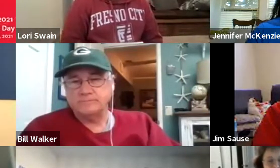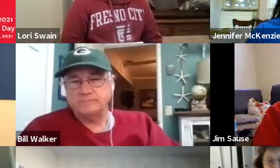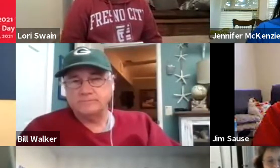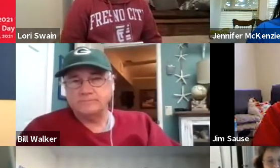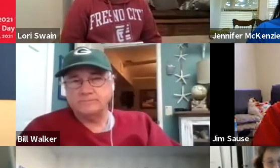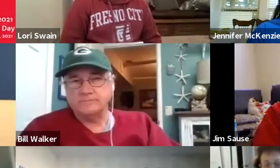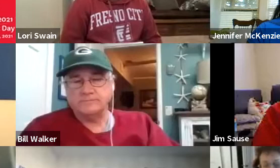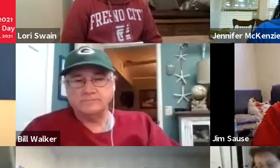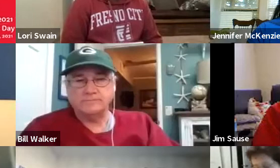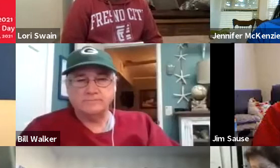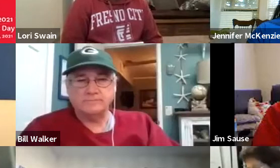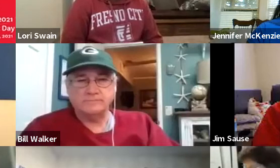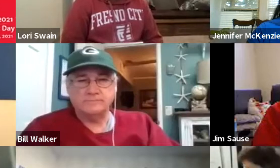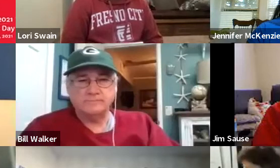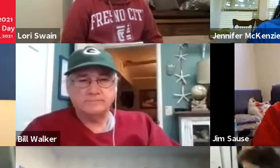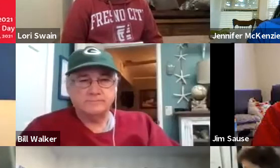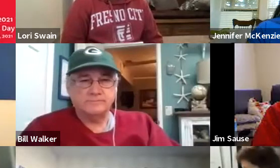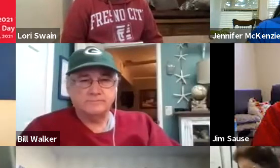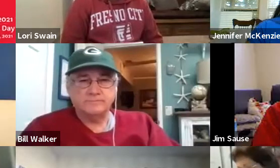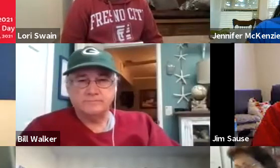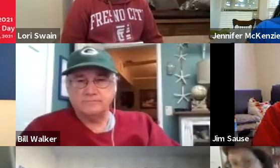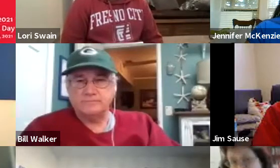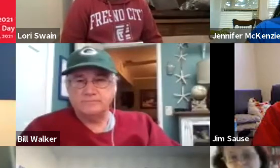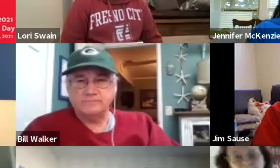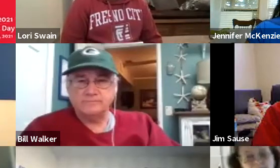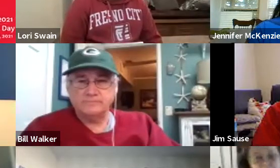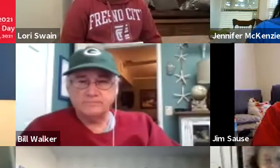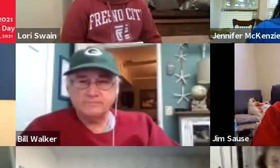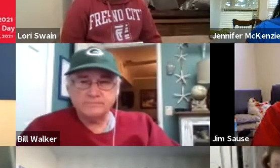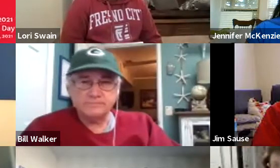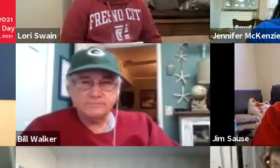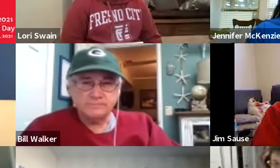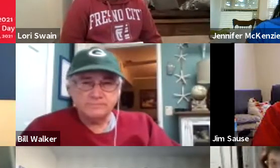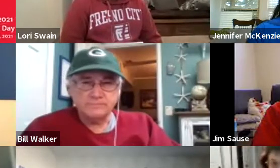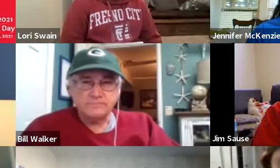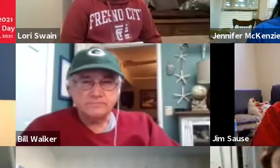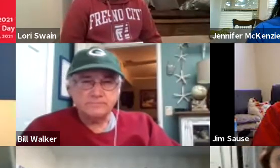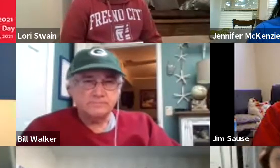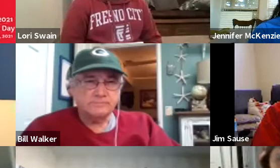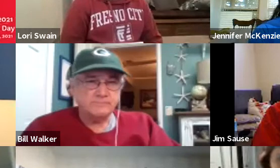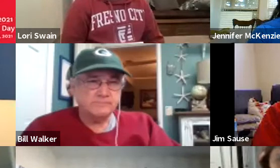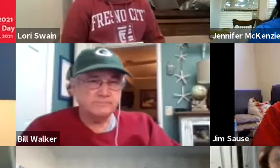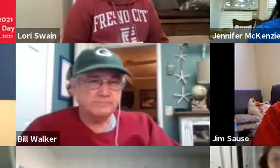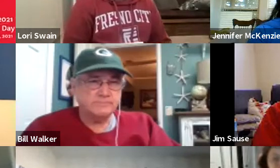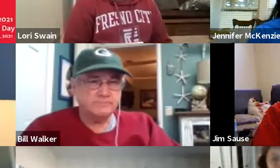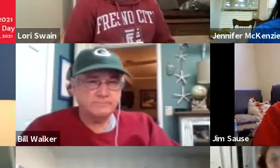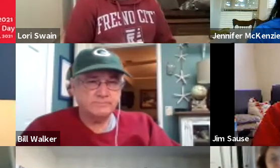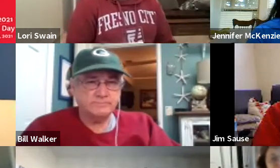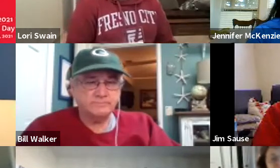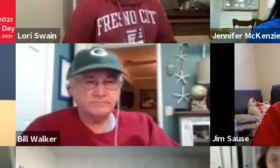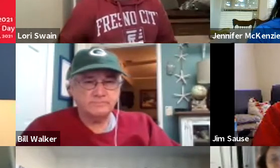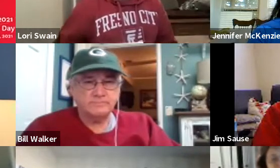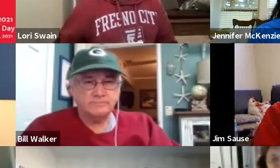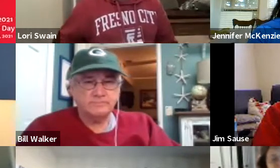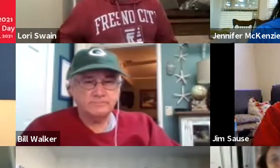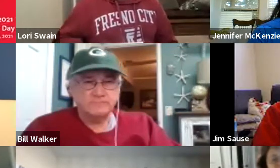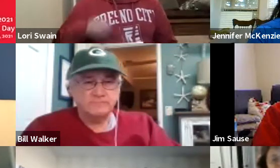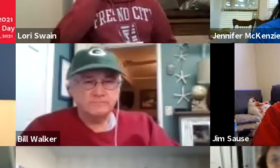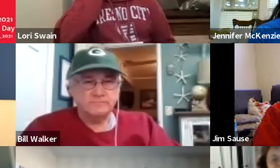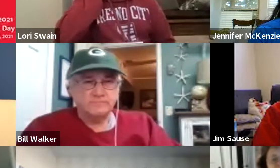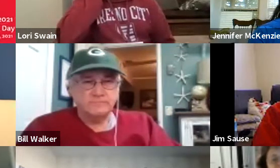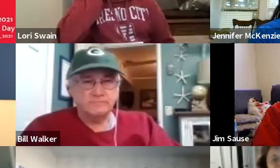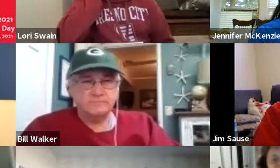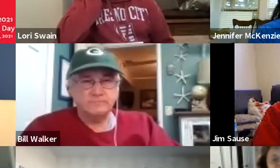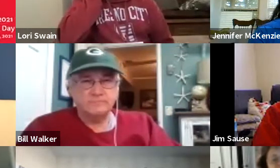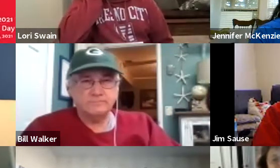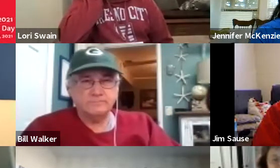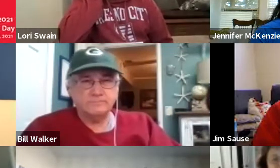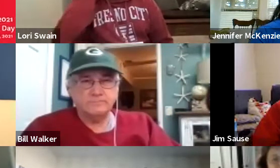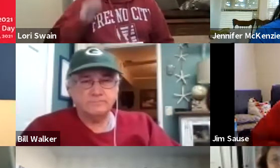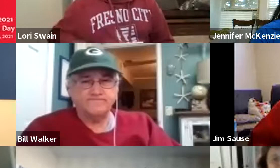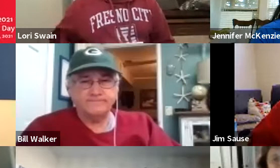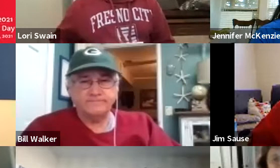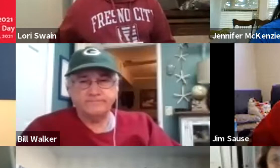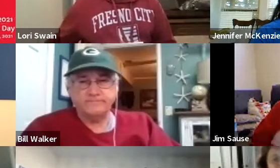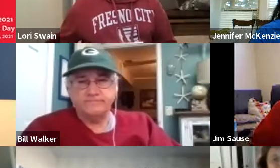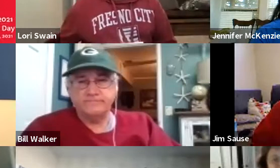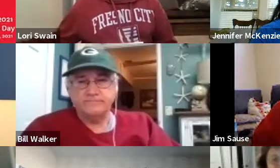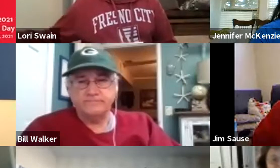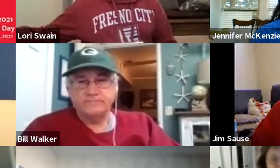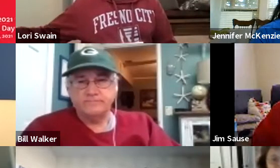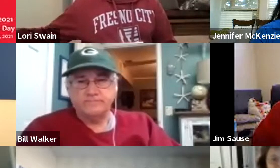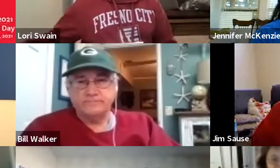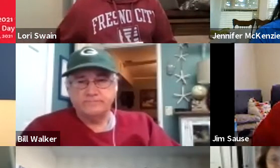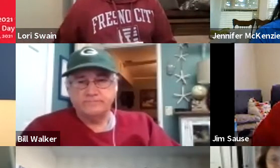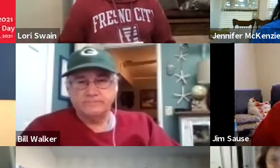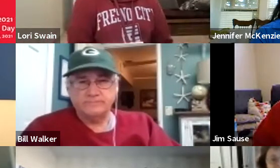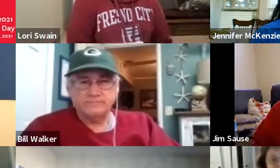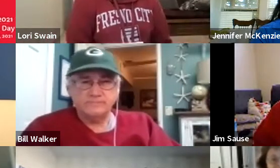this role, I think this role has been is called is a culture through what Tim has presented for the team. So it is something